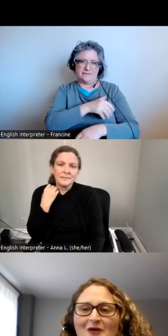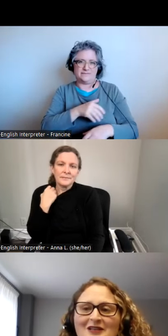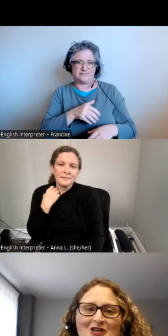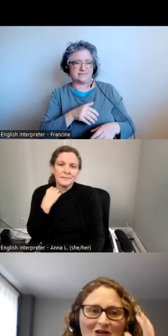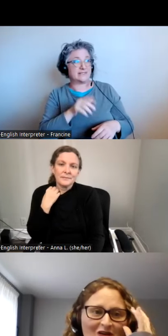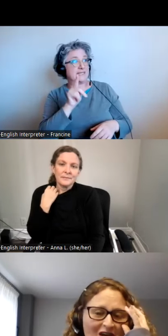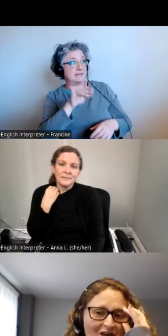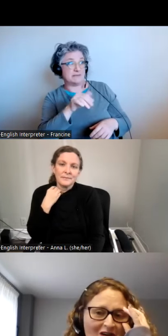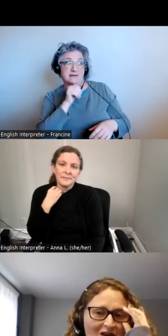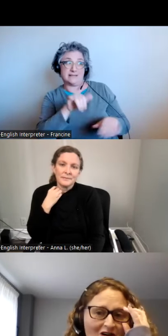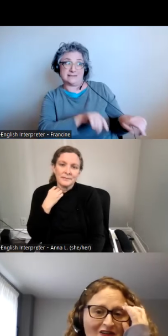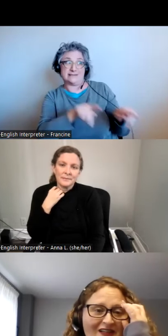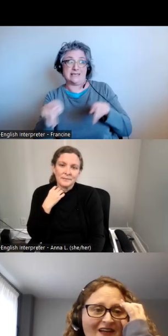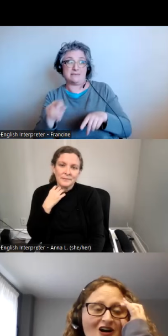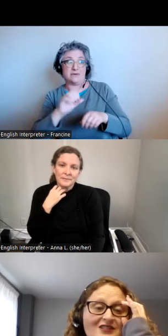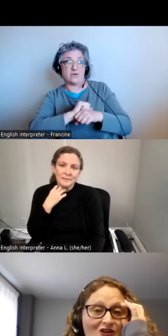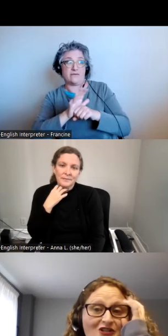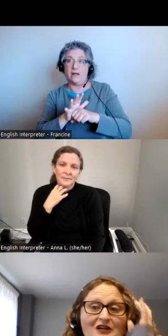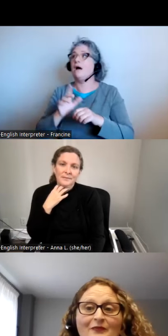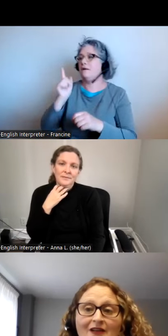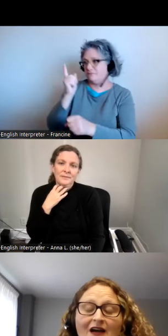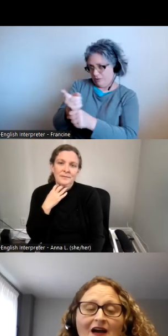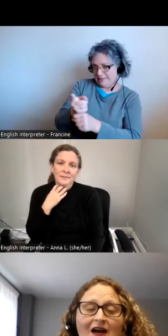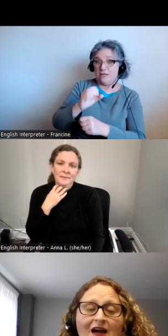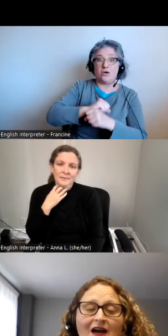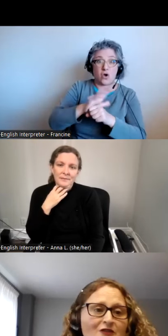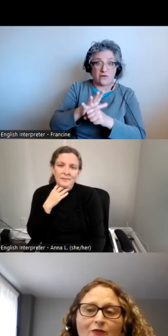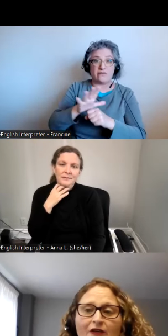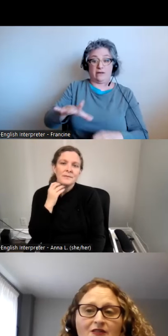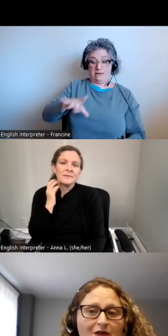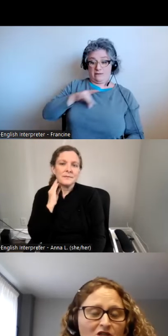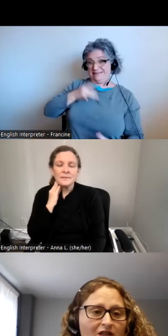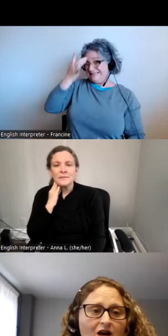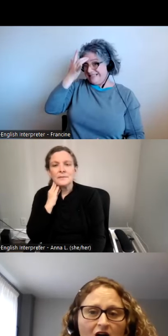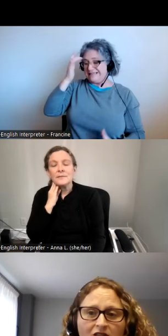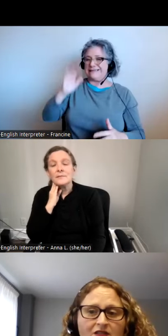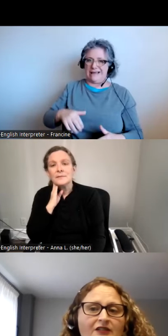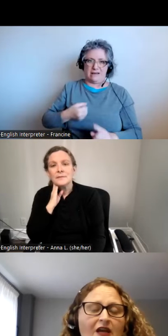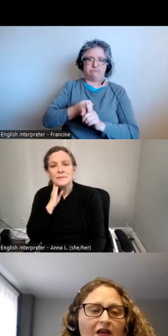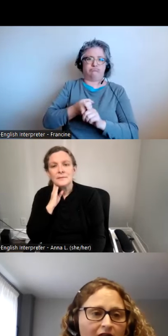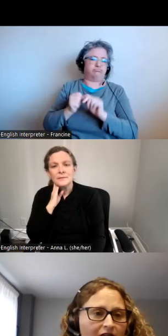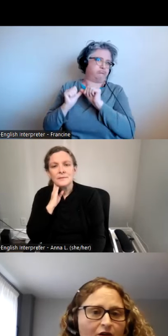the long term. » Kim Adlard: Unlike Covid?